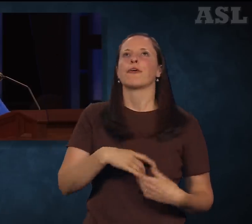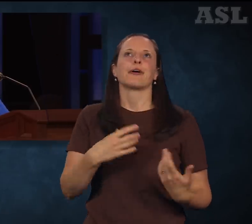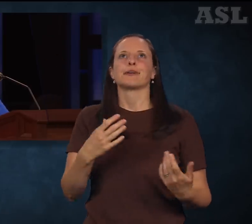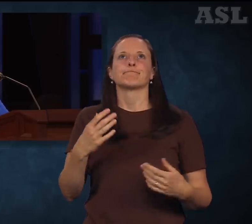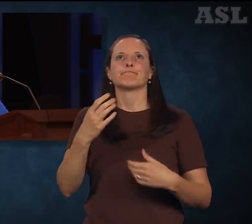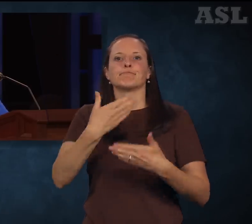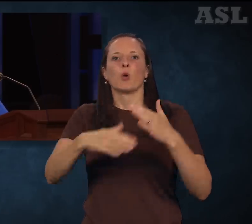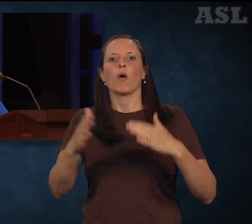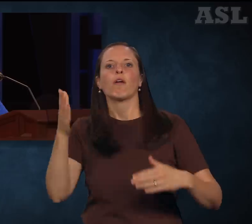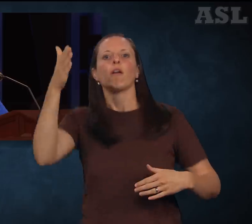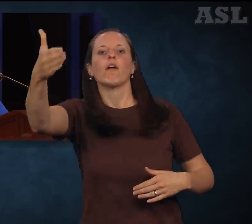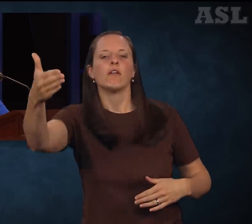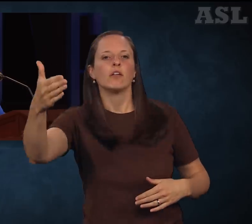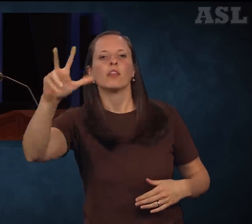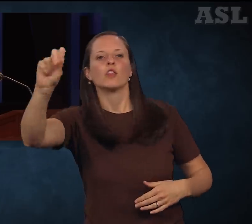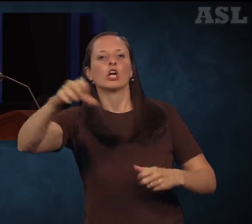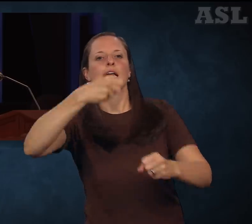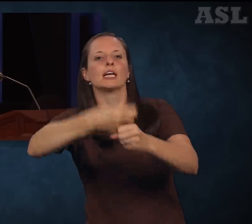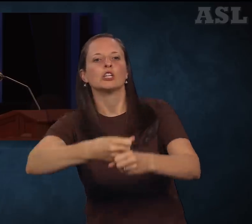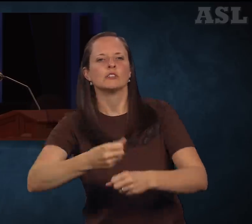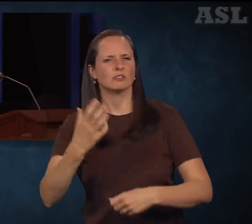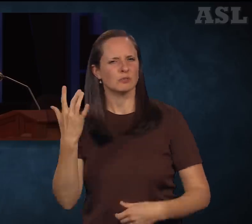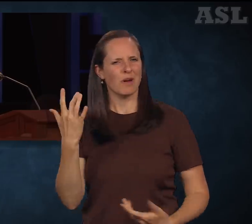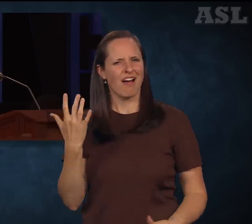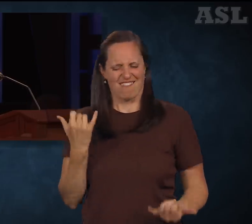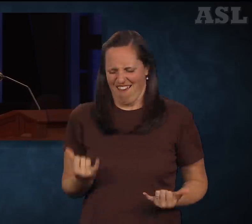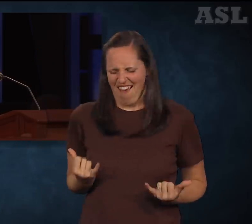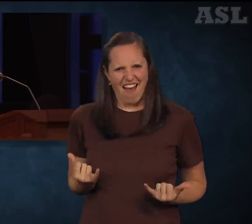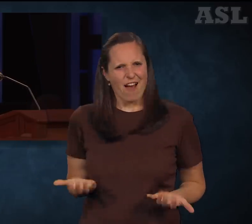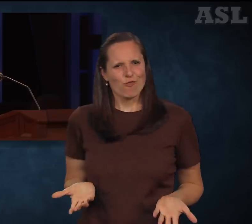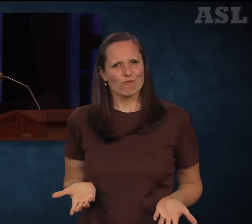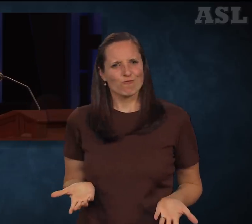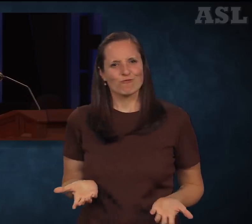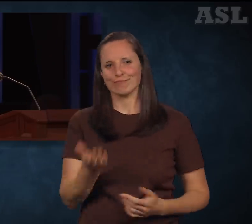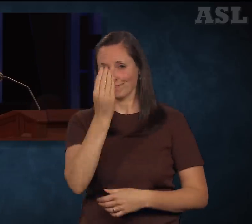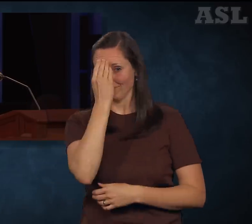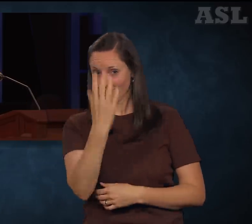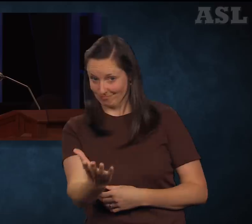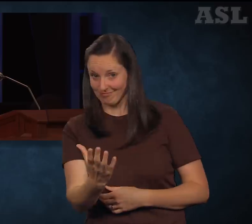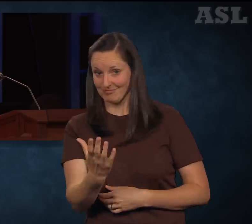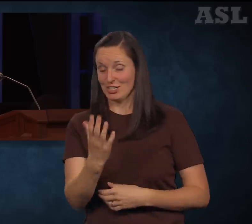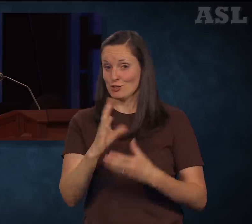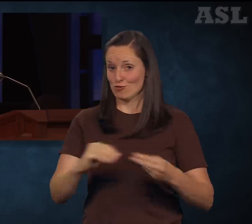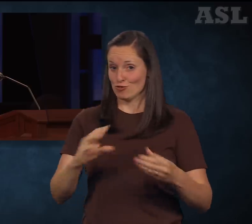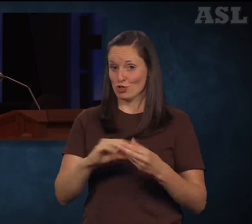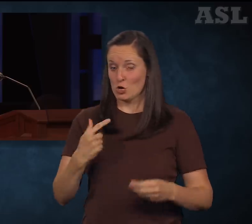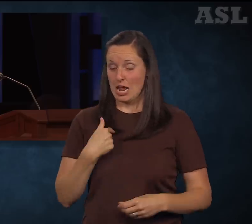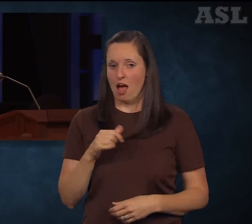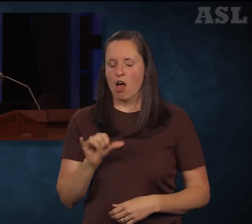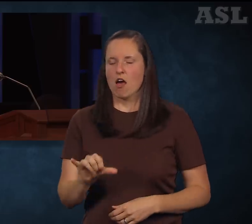OR 30 YEARS FROM NOW?